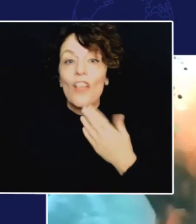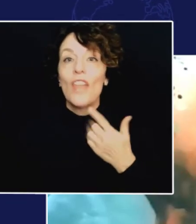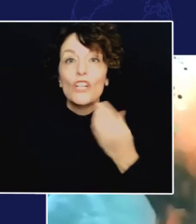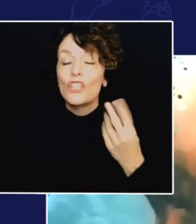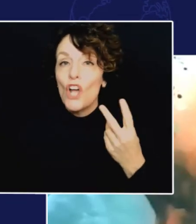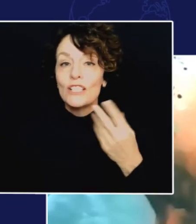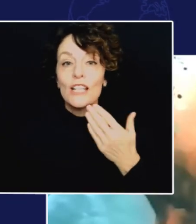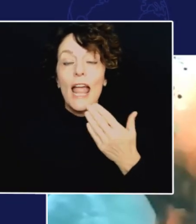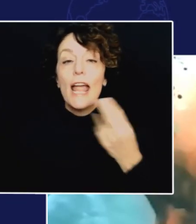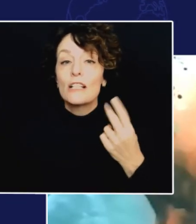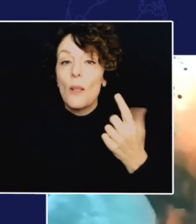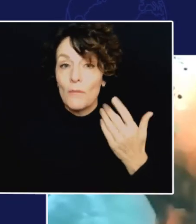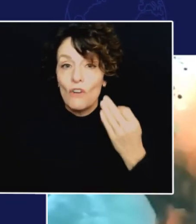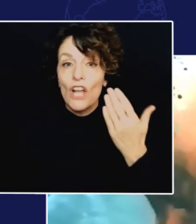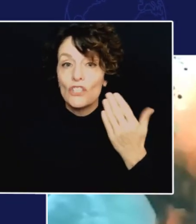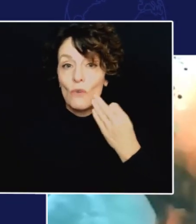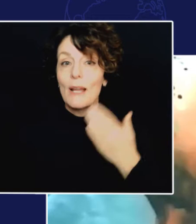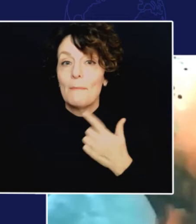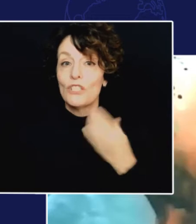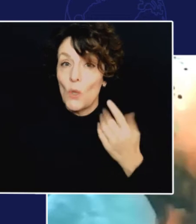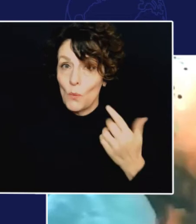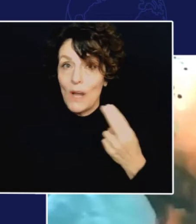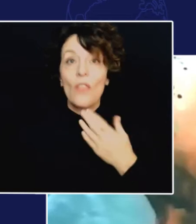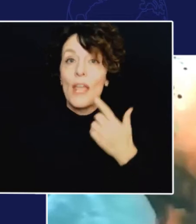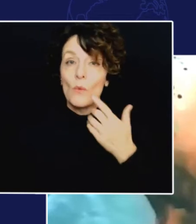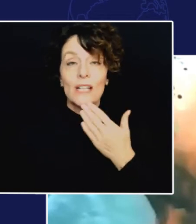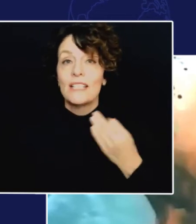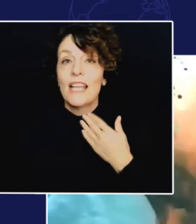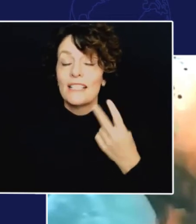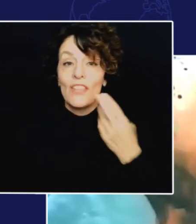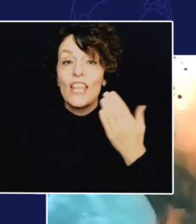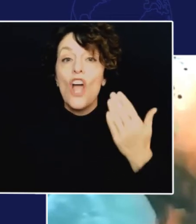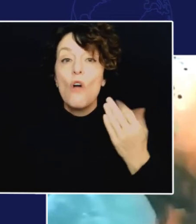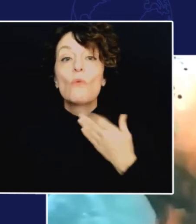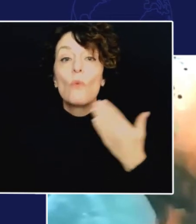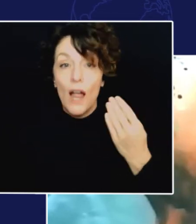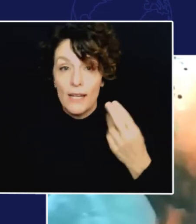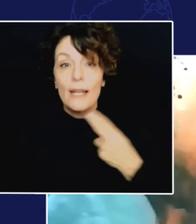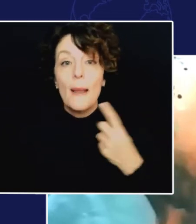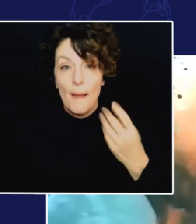they launched what they called Exploratory Mission One. And that's where they were testing the Orion capsule, and I got to